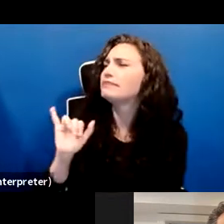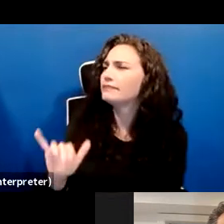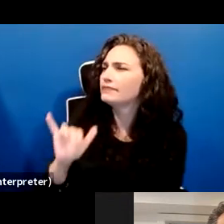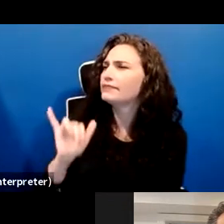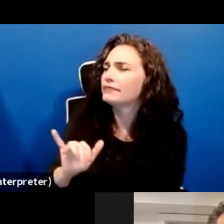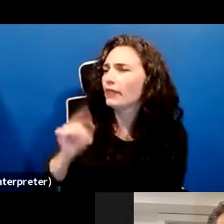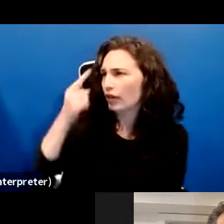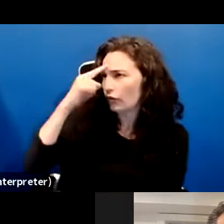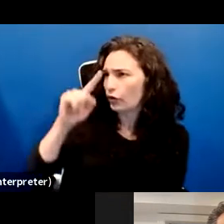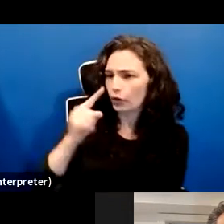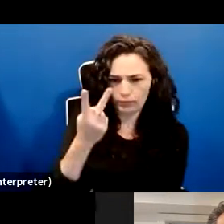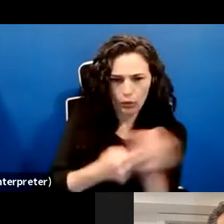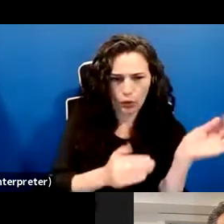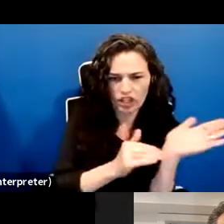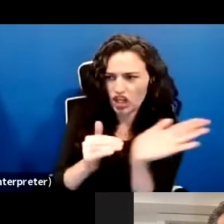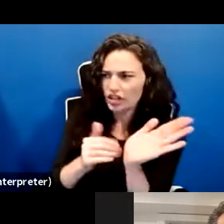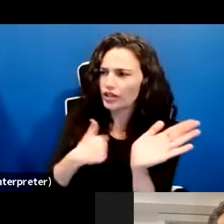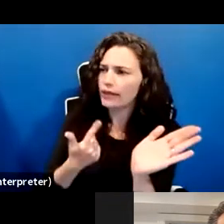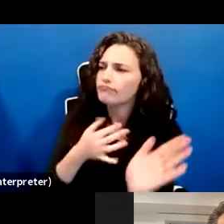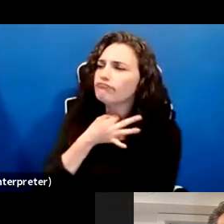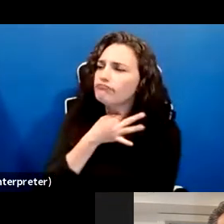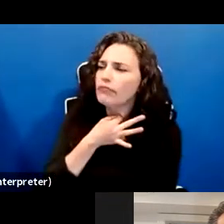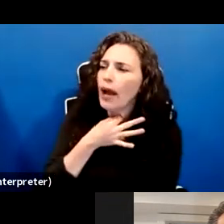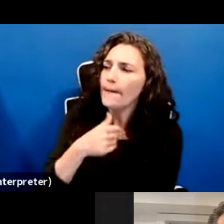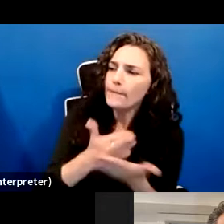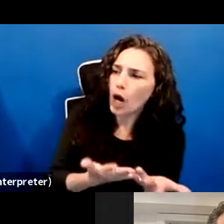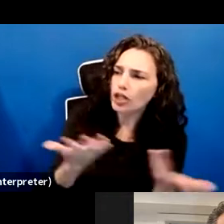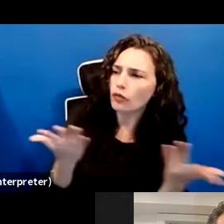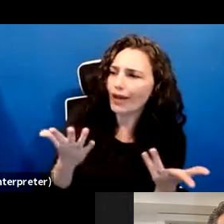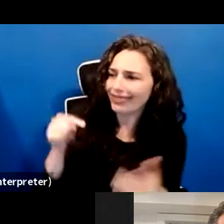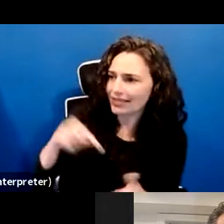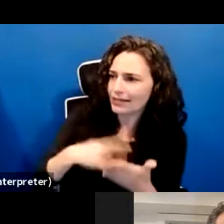part of what made this project seem like an interesting idea